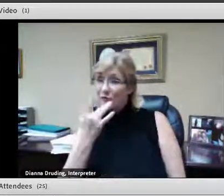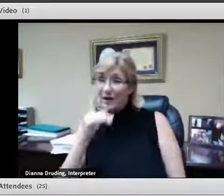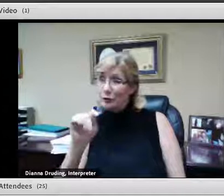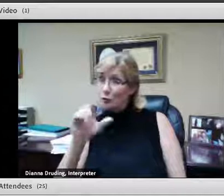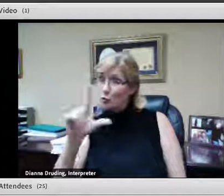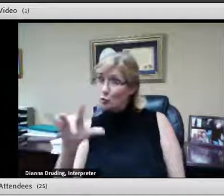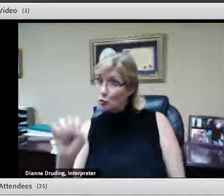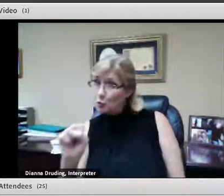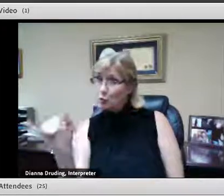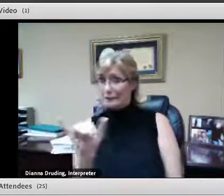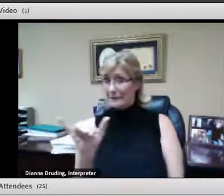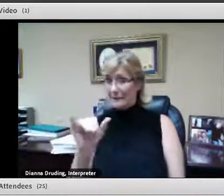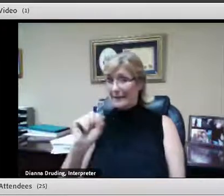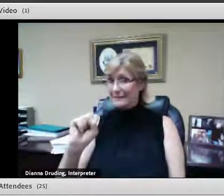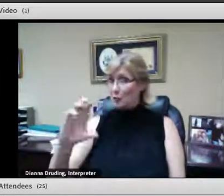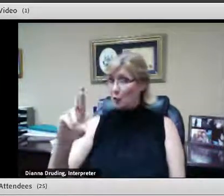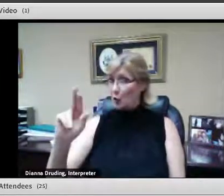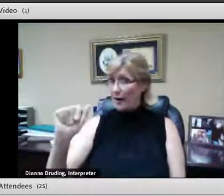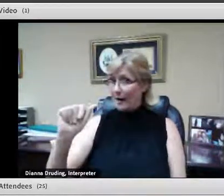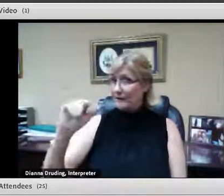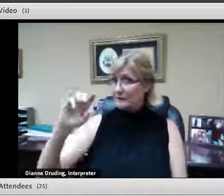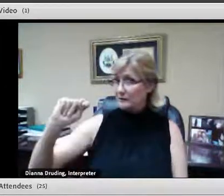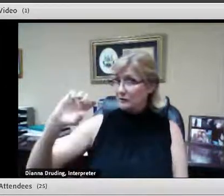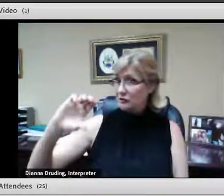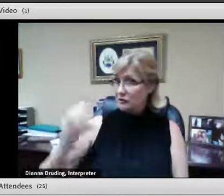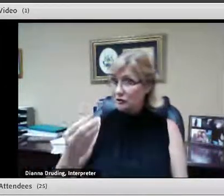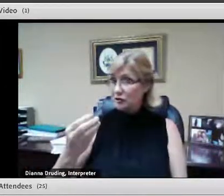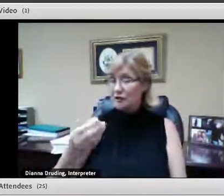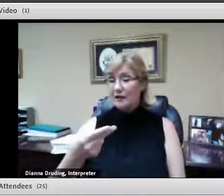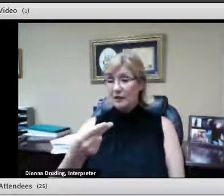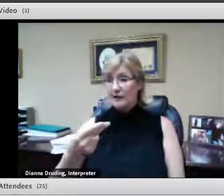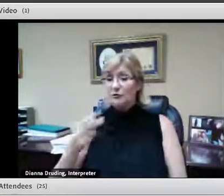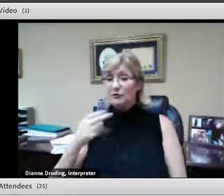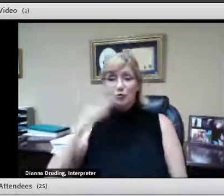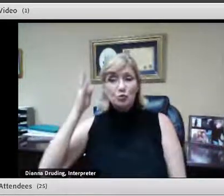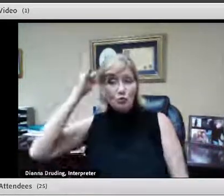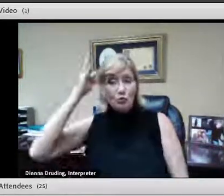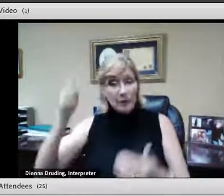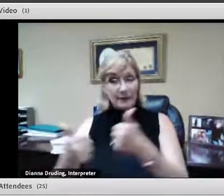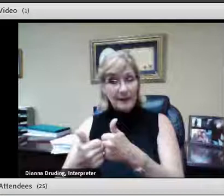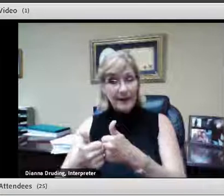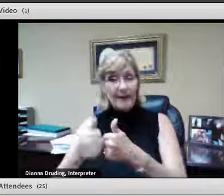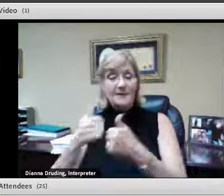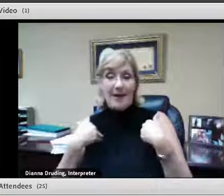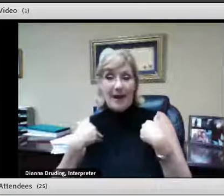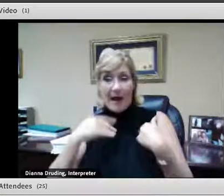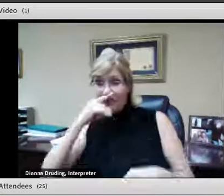in order to create games or in order to have kids learn these things through creating and playing games.